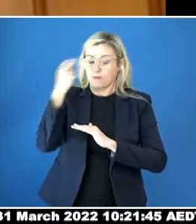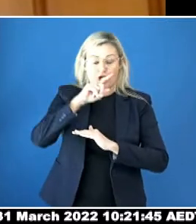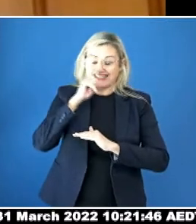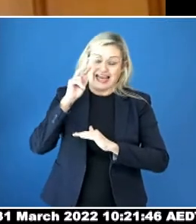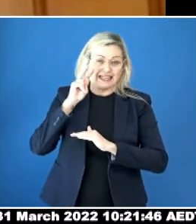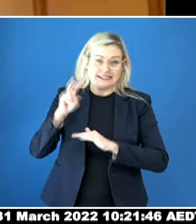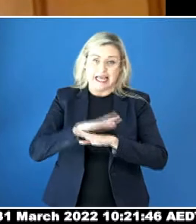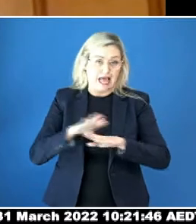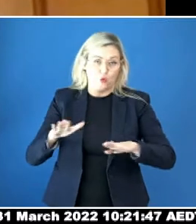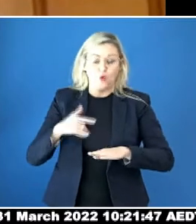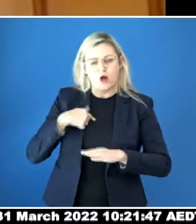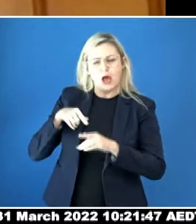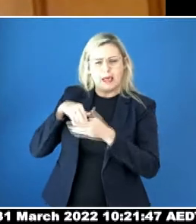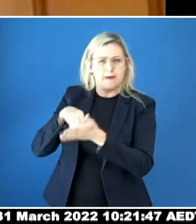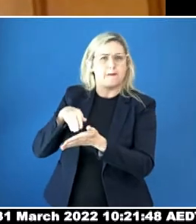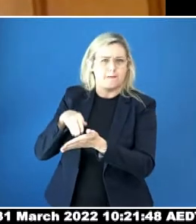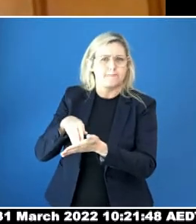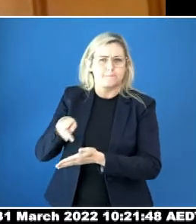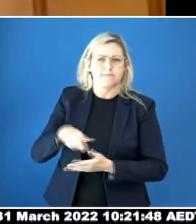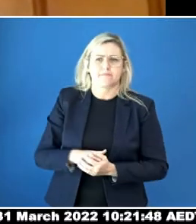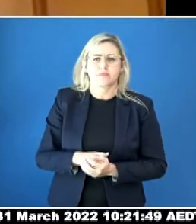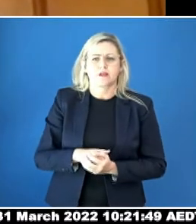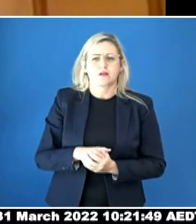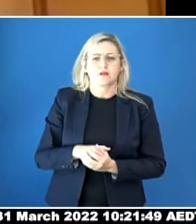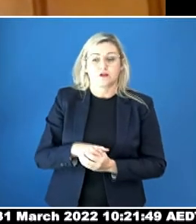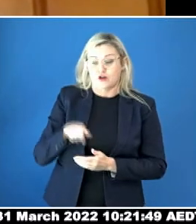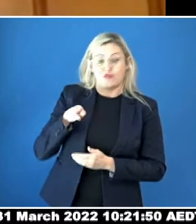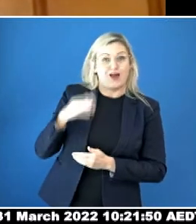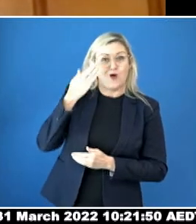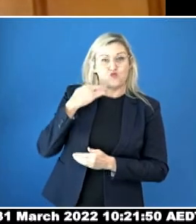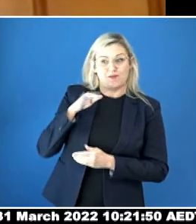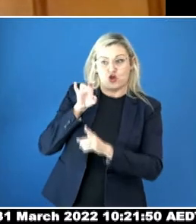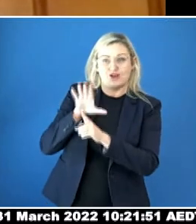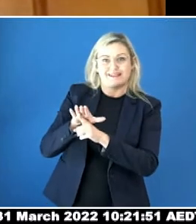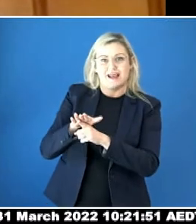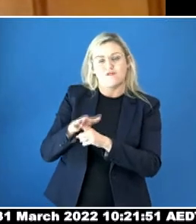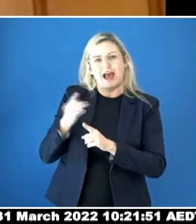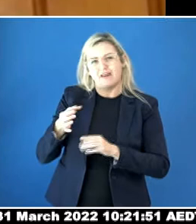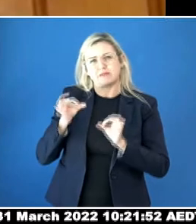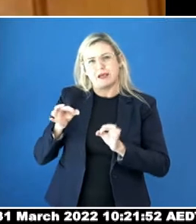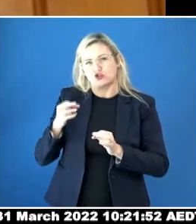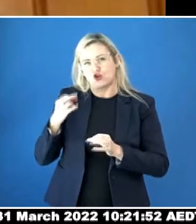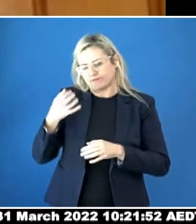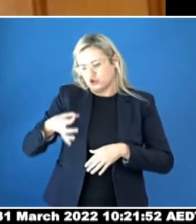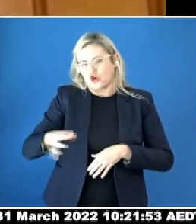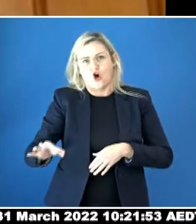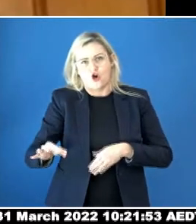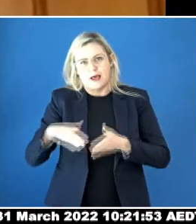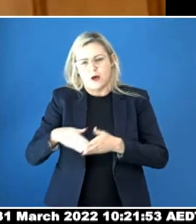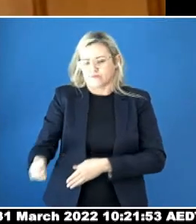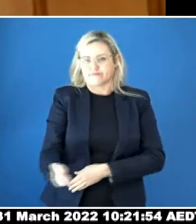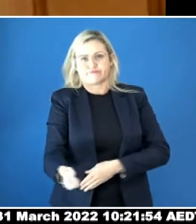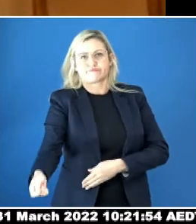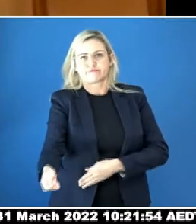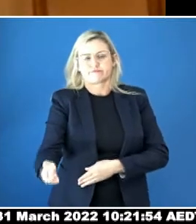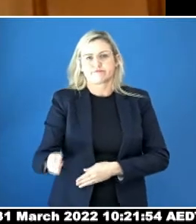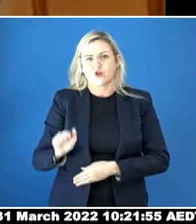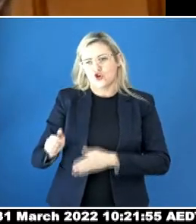Completely blind. And she had a guide dog, right, so I was her